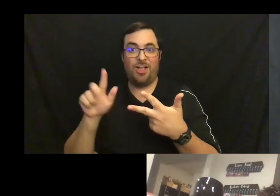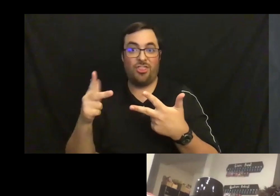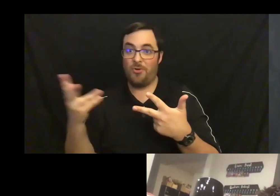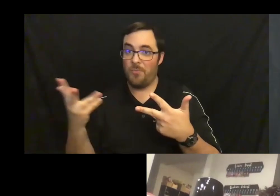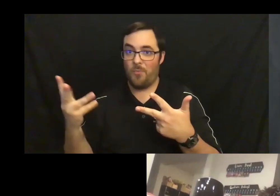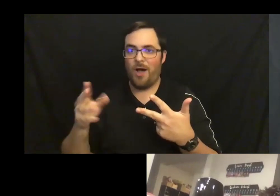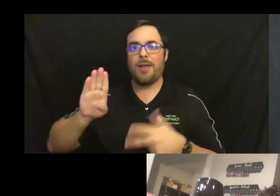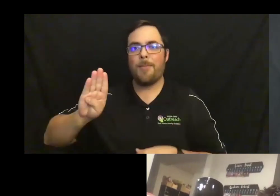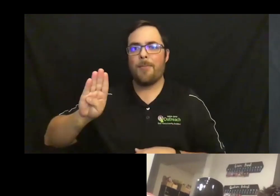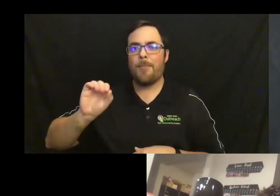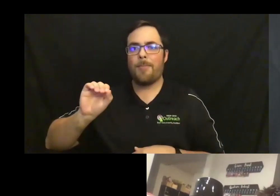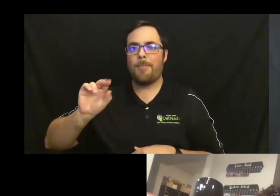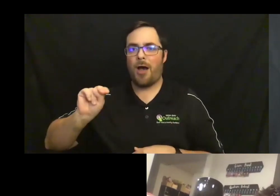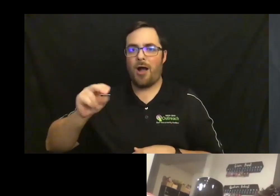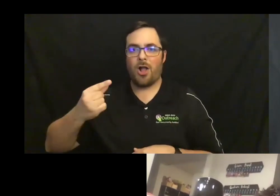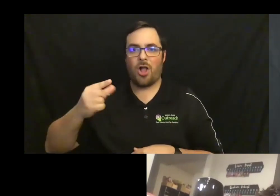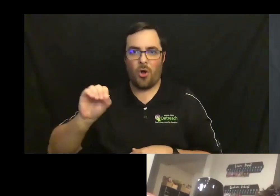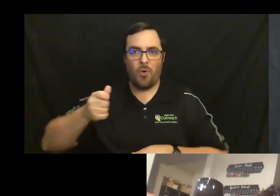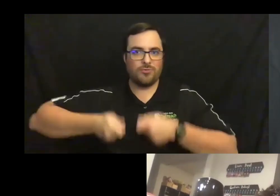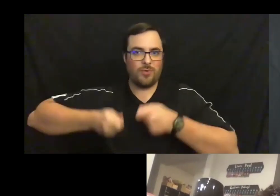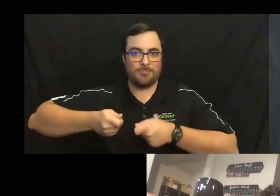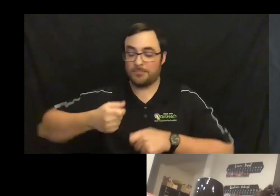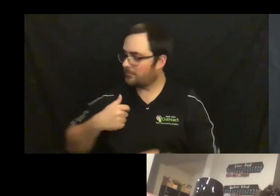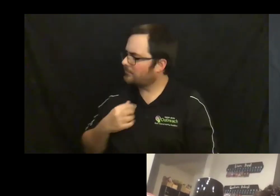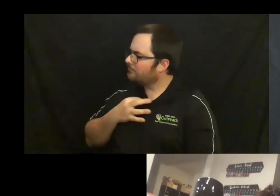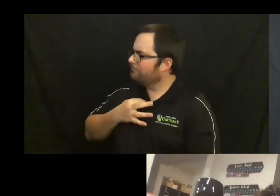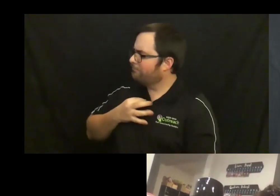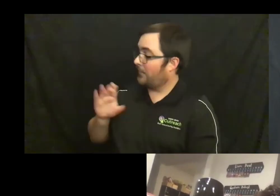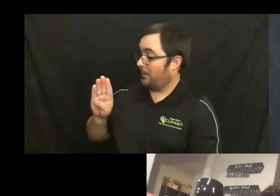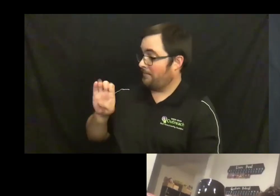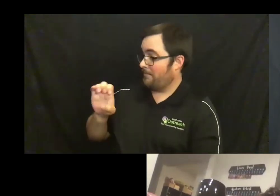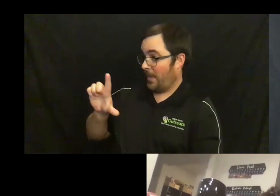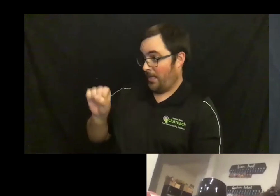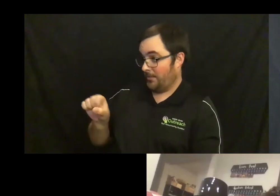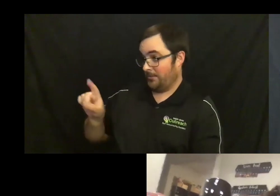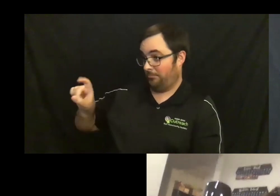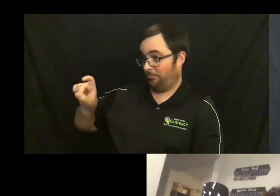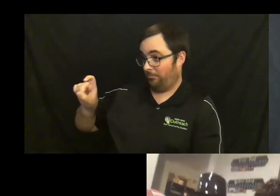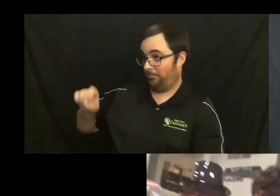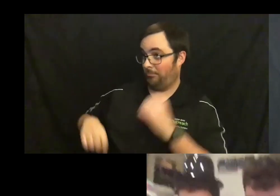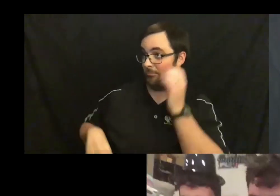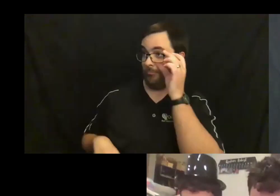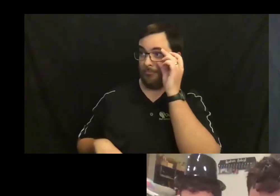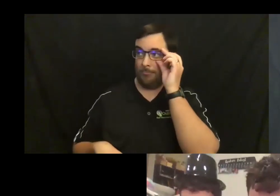Jen: Very neat. Do you ever play the bells? That's another question that we had come in.